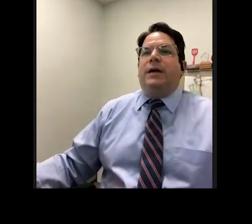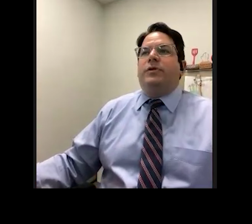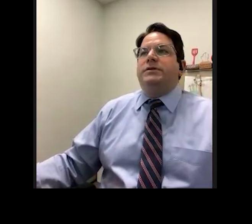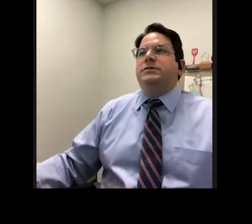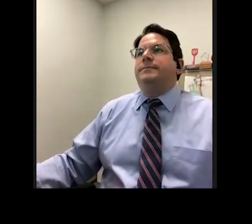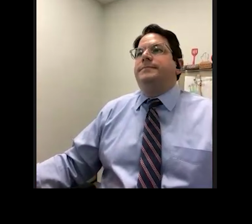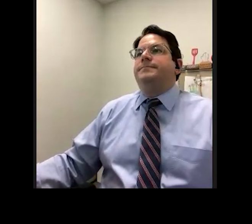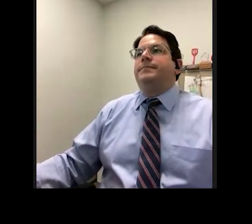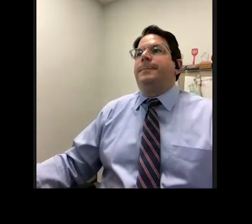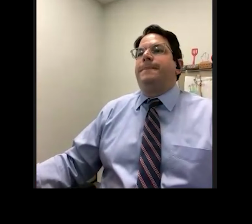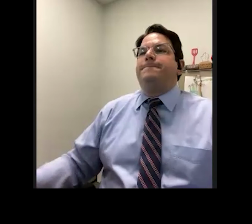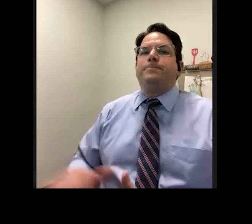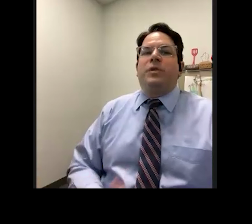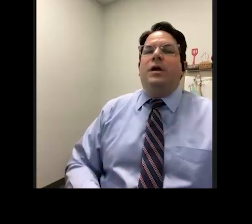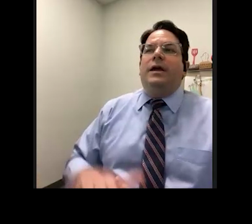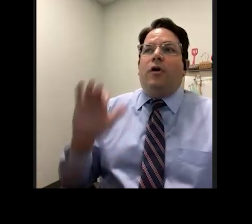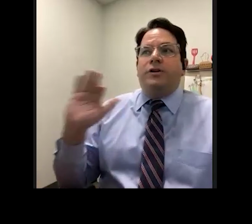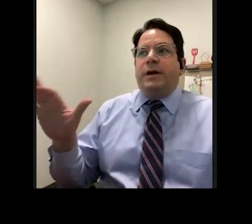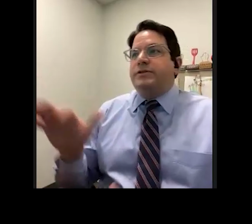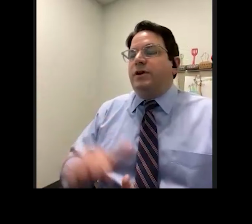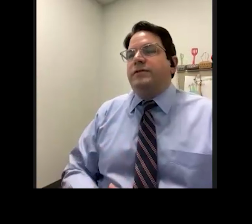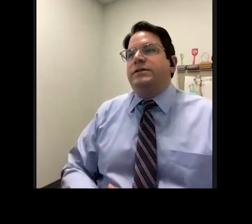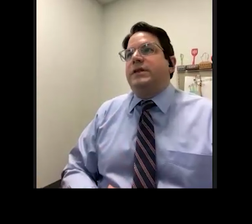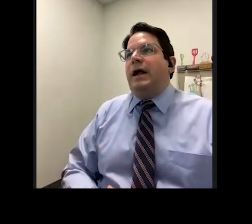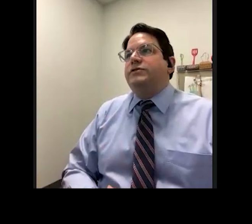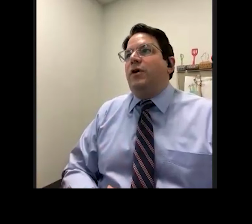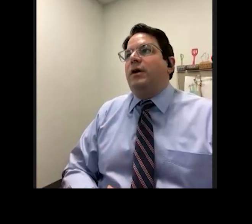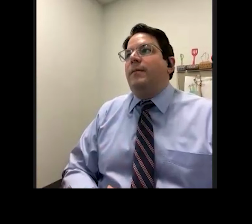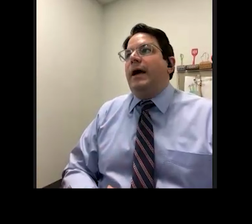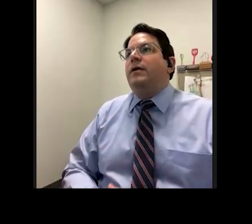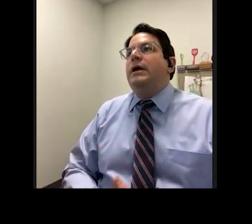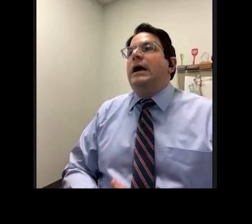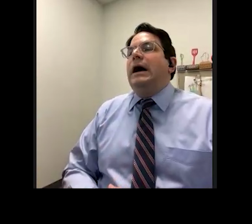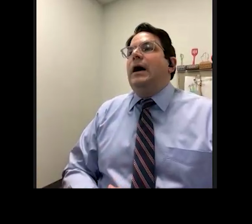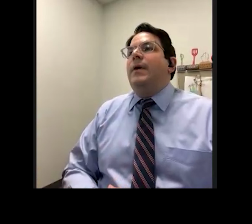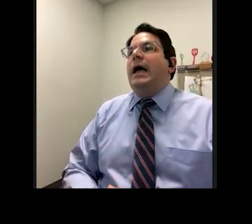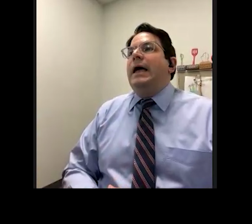All right next slide, please. Here are some of the services that I was talking about.